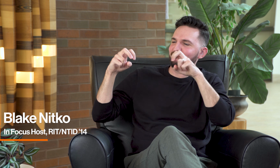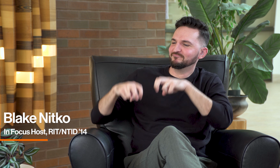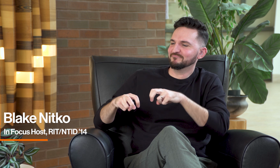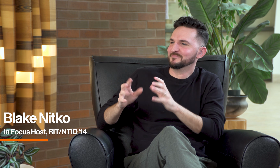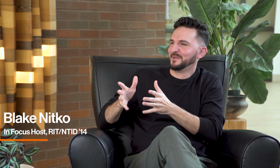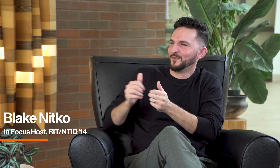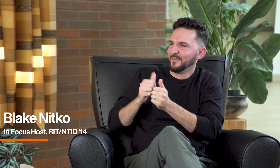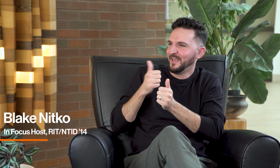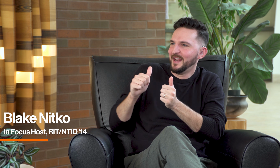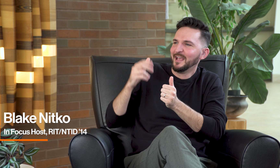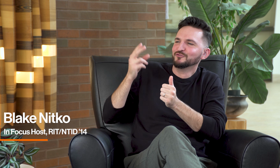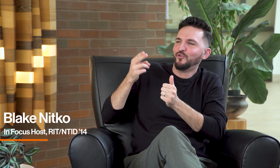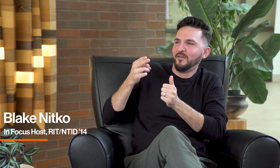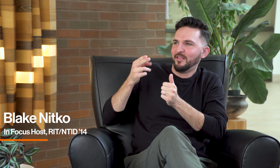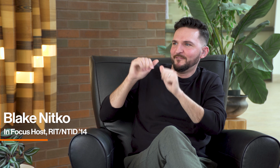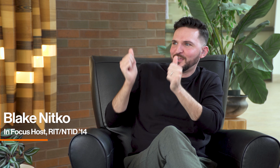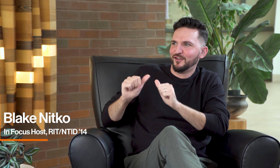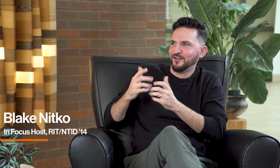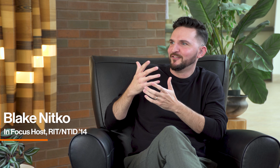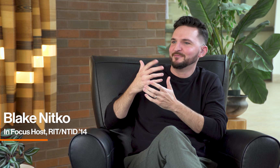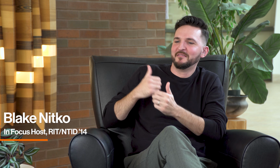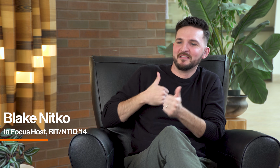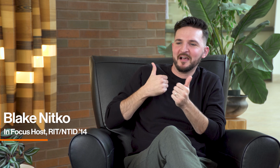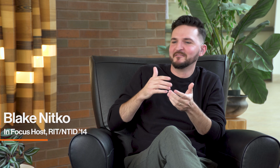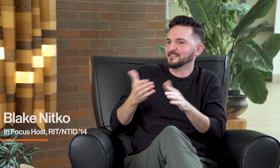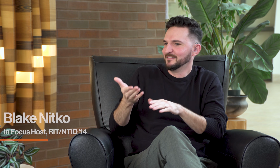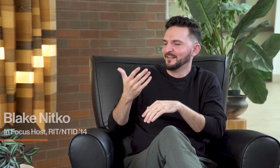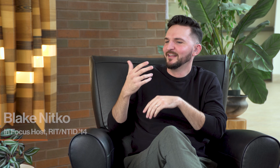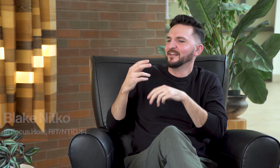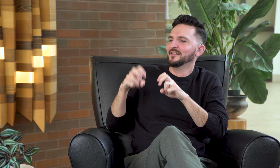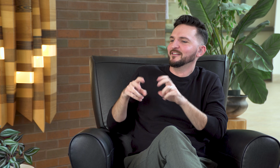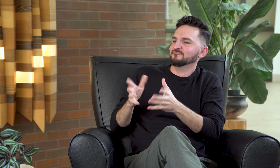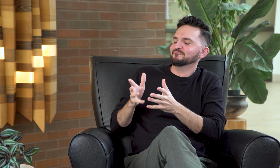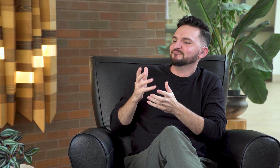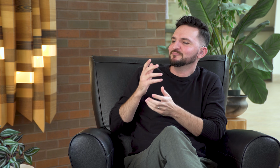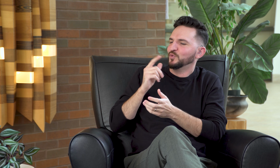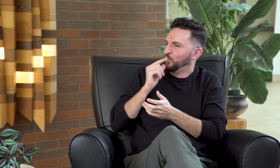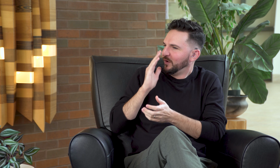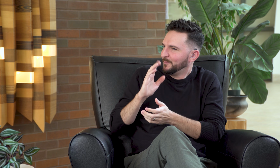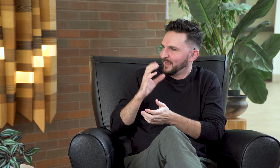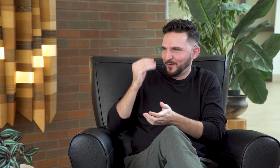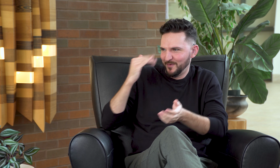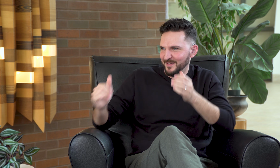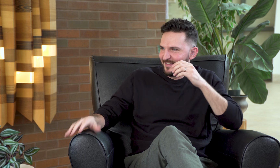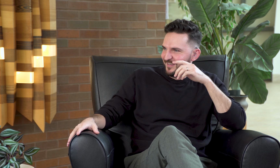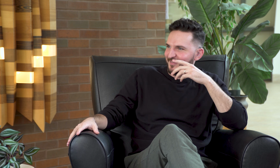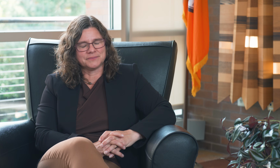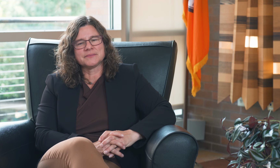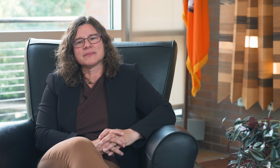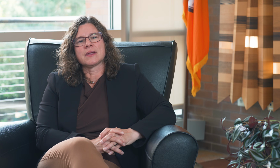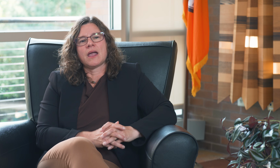If you could sit down for a conversation with any historical figure, alive or dead, who would it be and why?